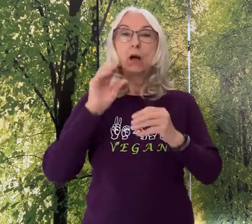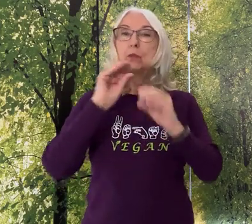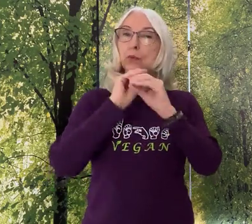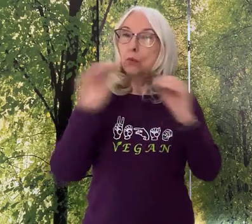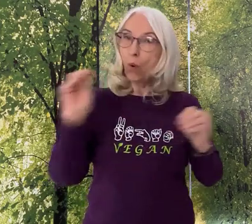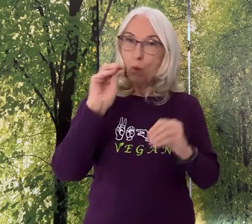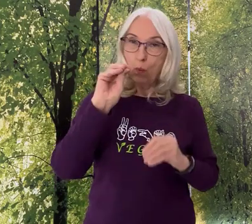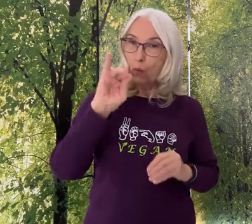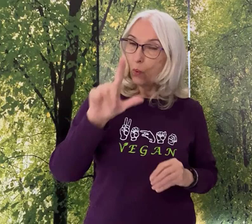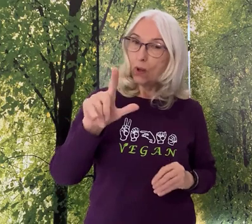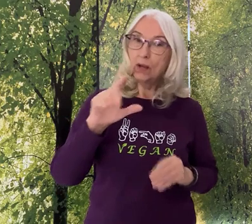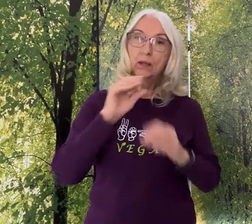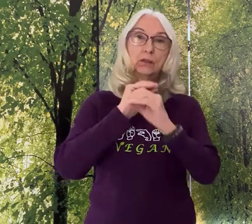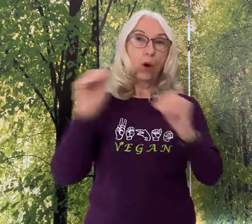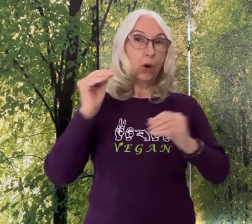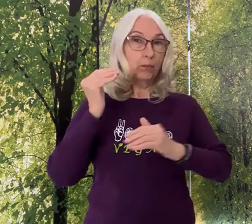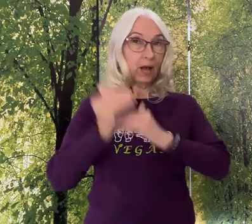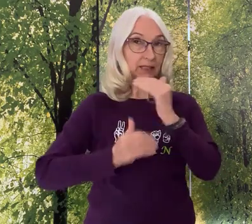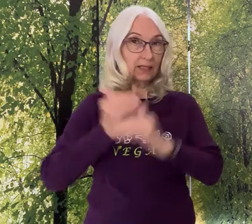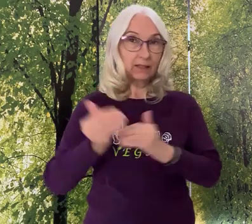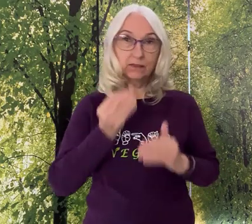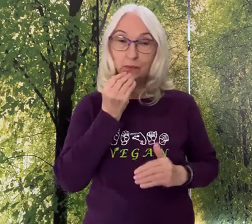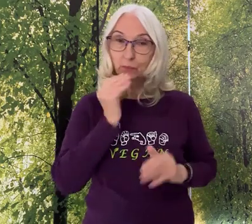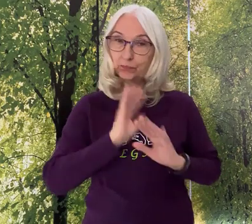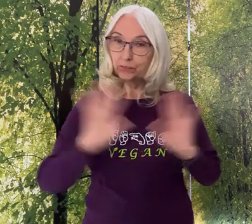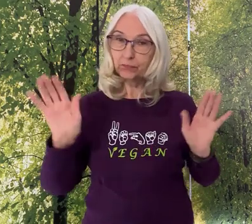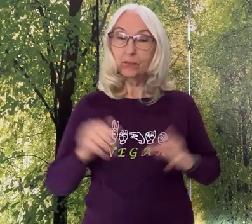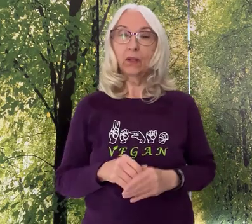no oil, no processed.